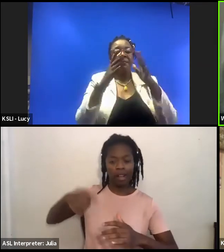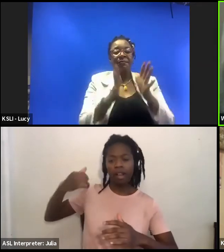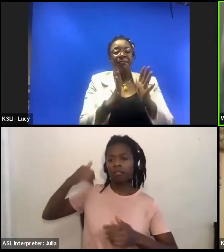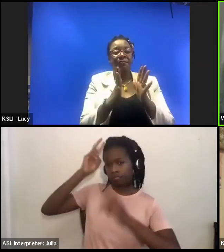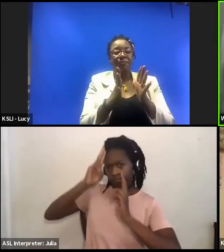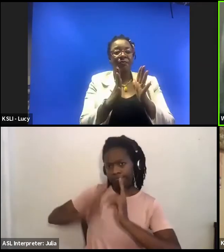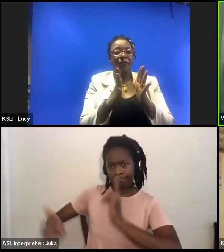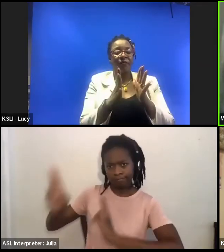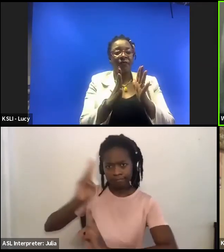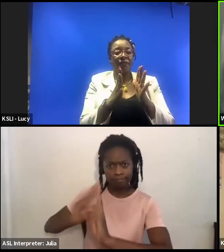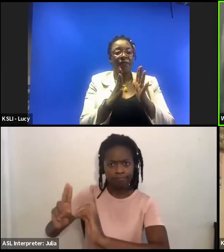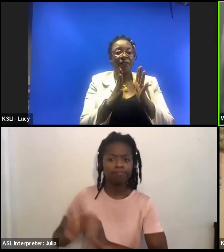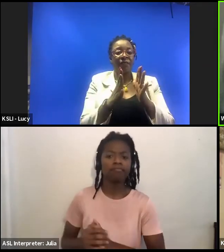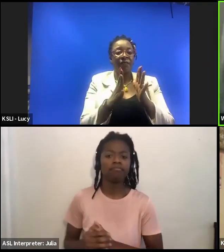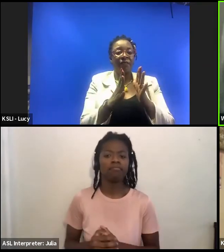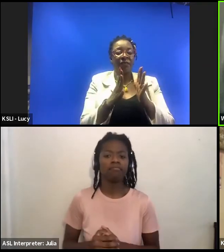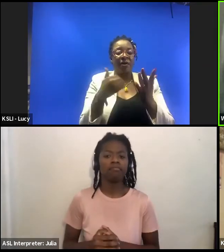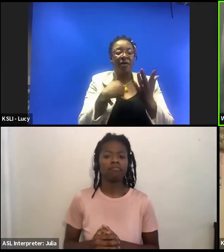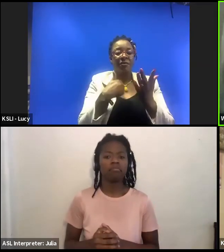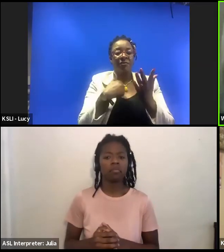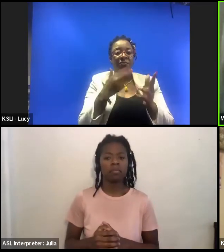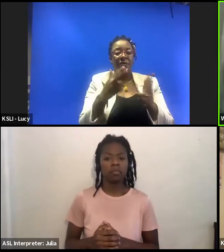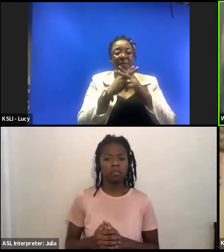I began my practice early 2012